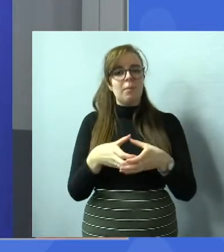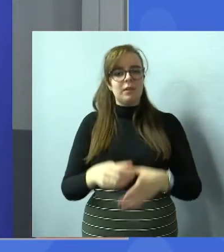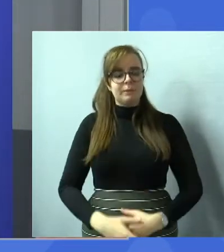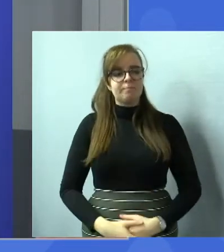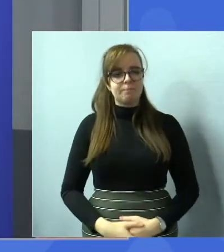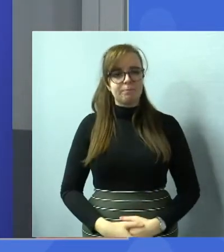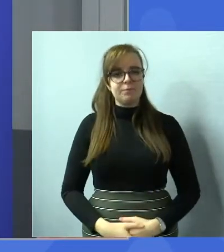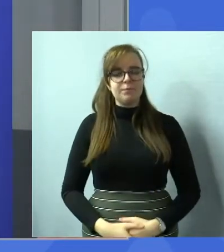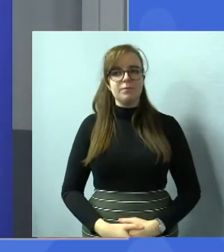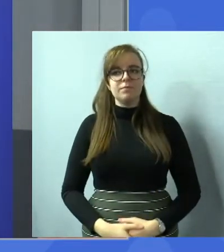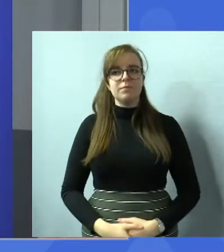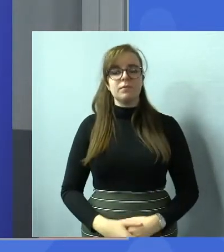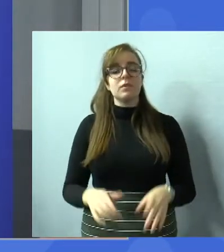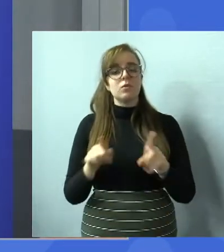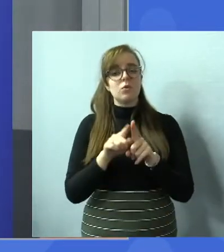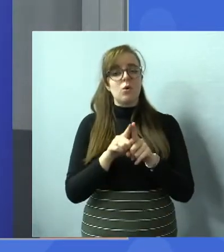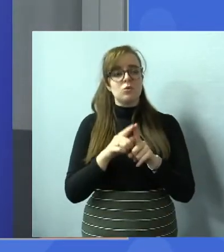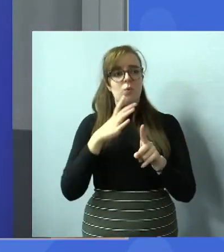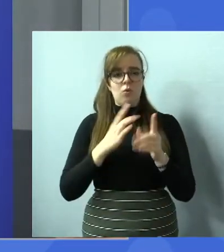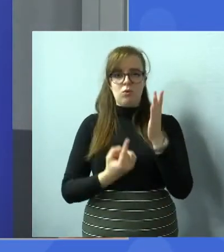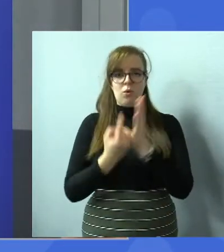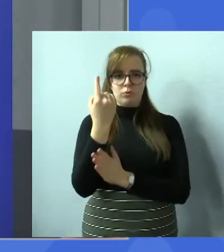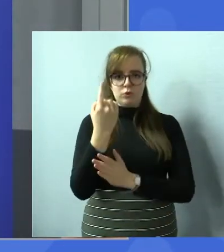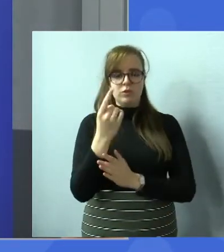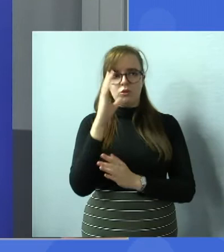like to take this opportunity to remind you that we are moving into the formal